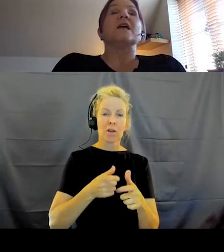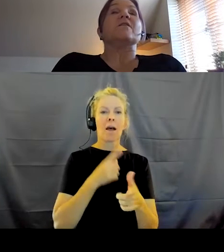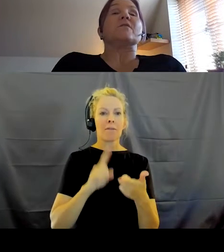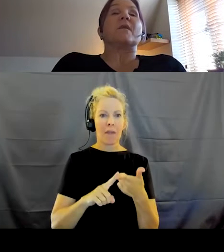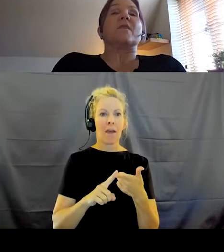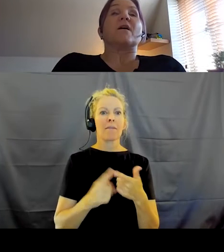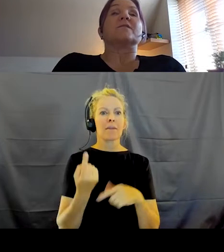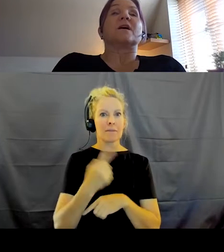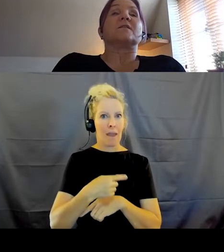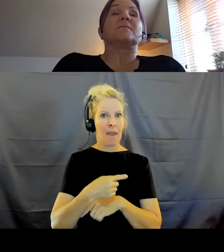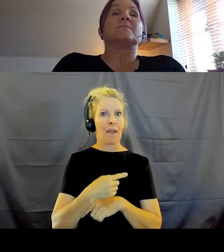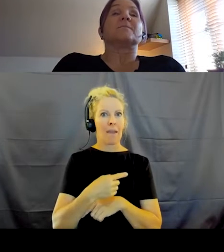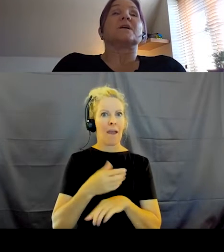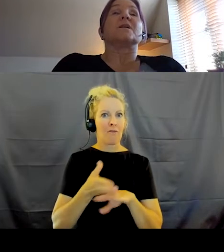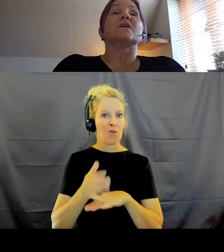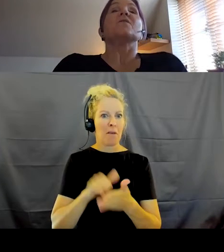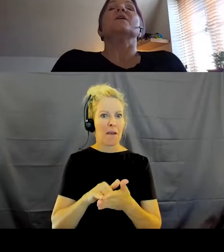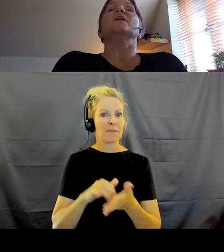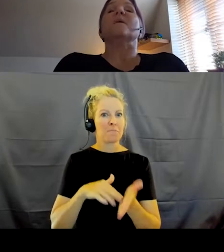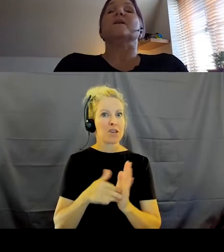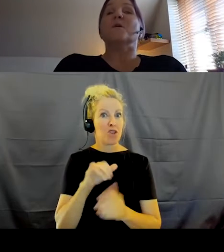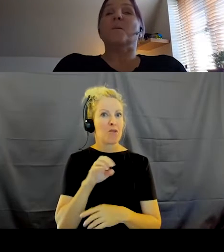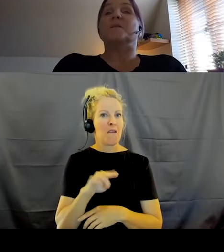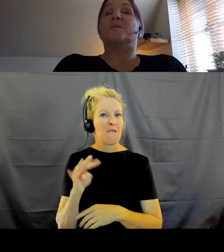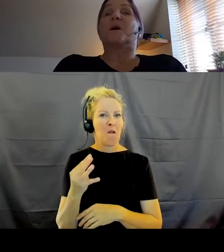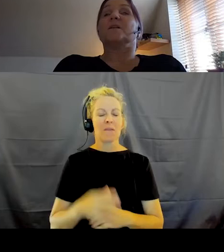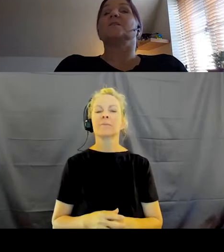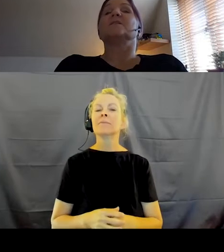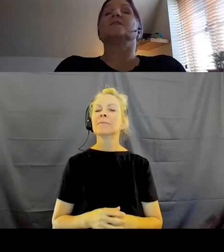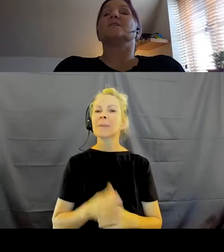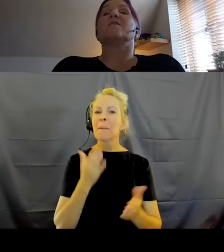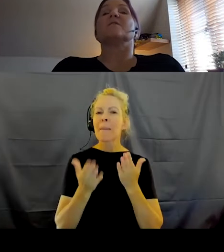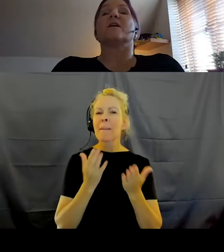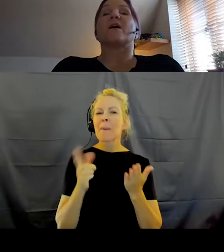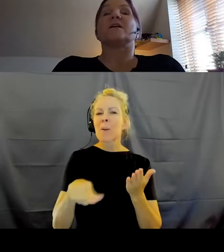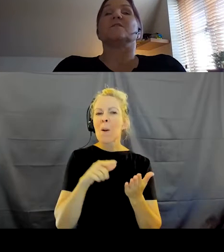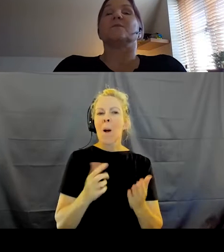day of the month after that. So you might not be surprised to discover that if we